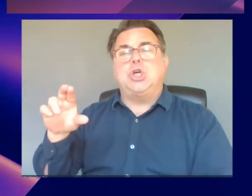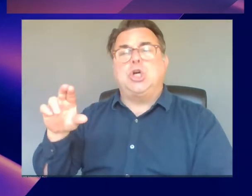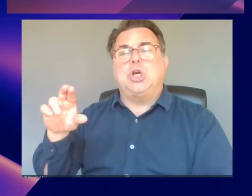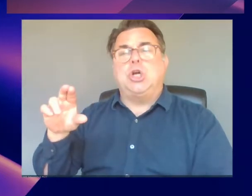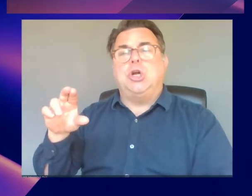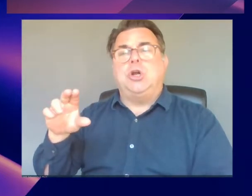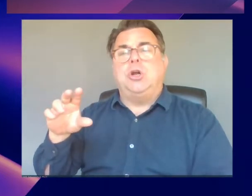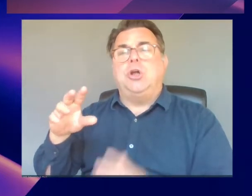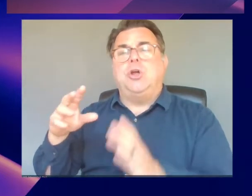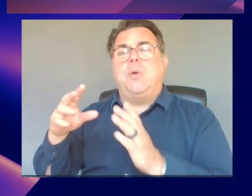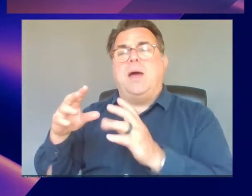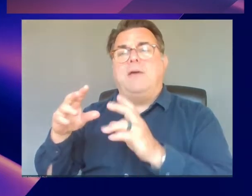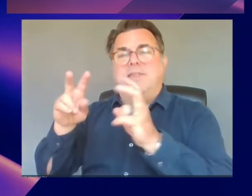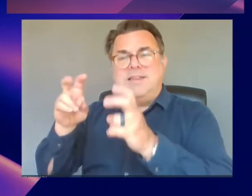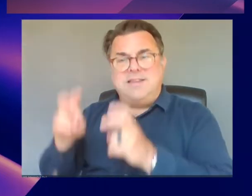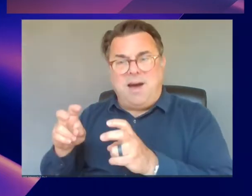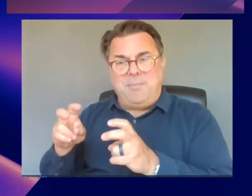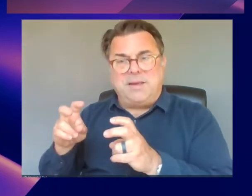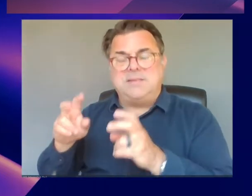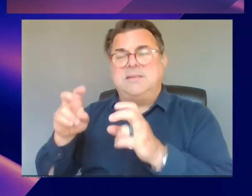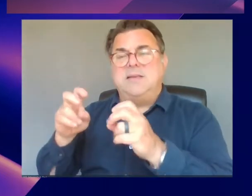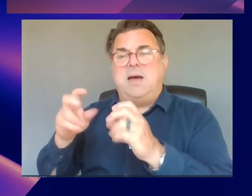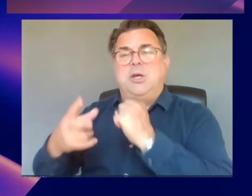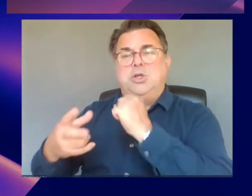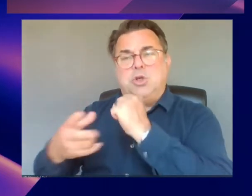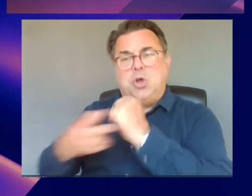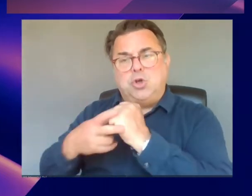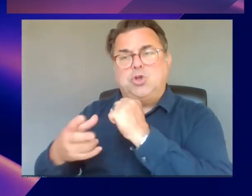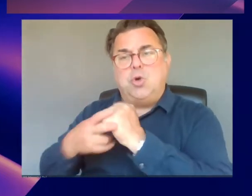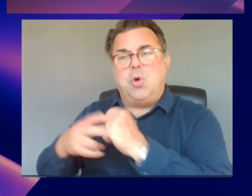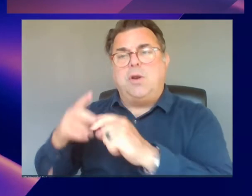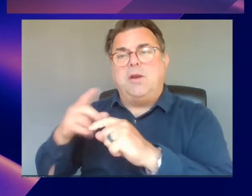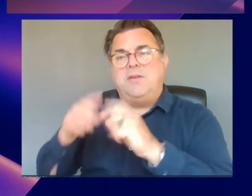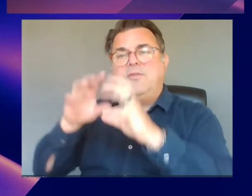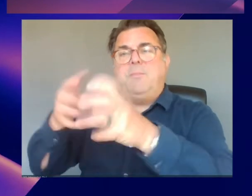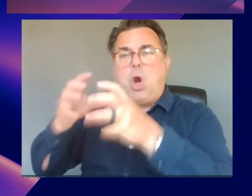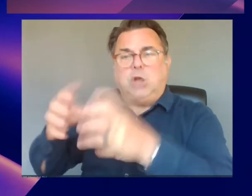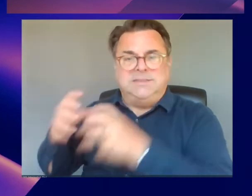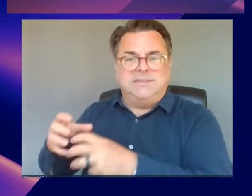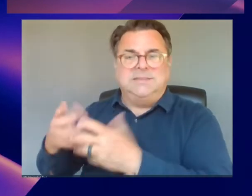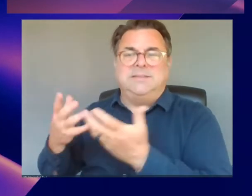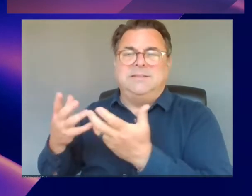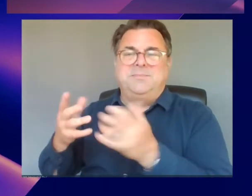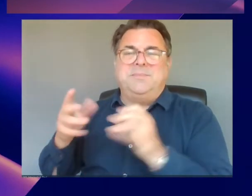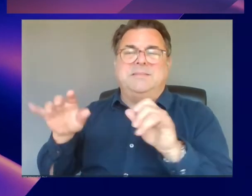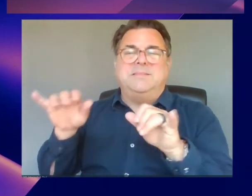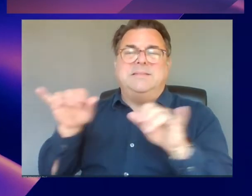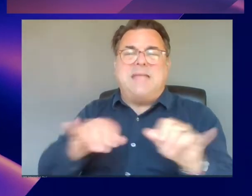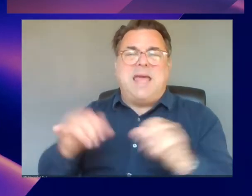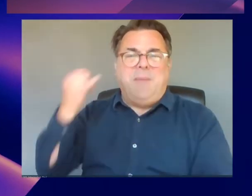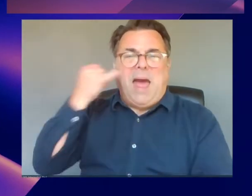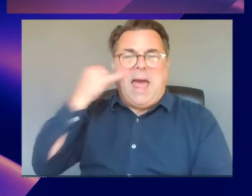and then topics are stored in basically partitions. I mean, it's the same thing. I mean, there, we are calling it the shards and partition,